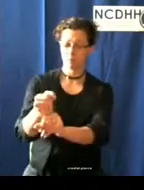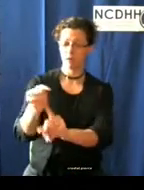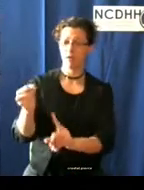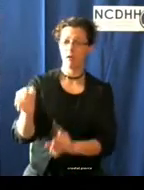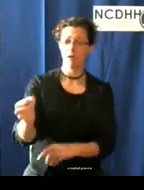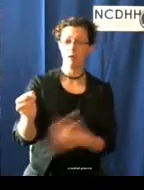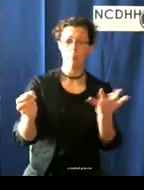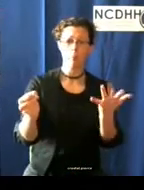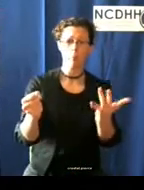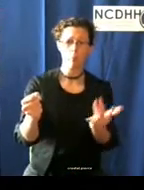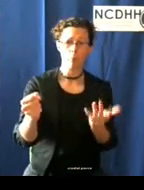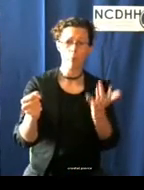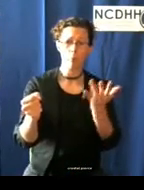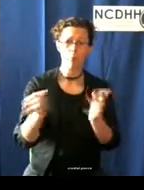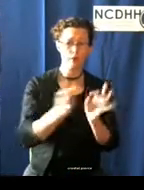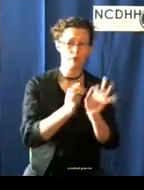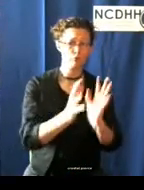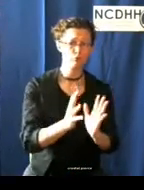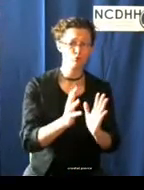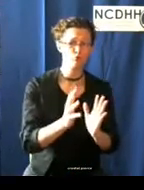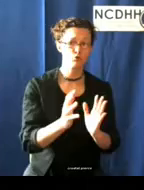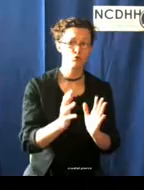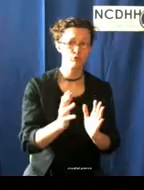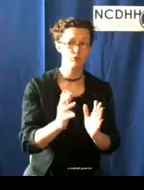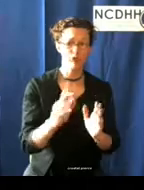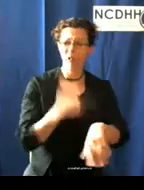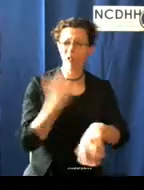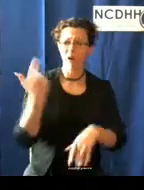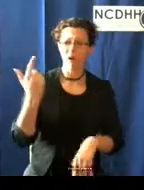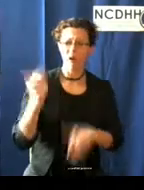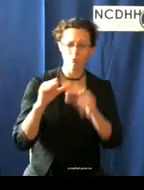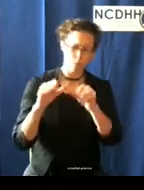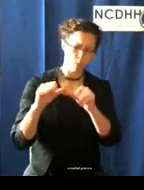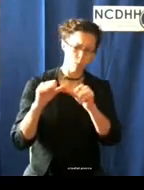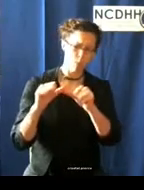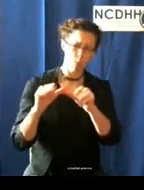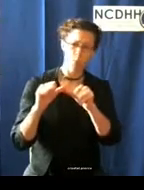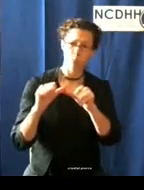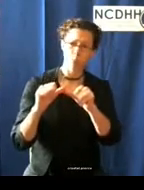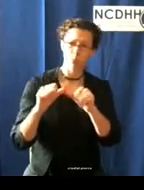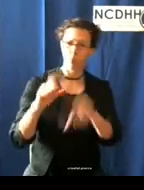A LICENSED INTERPRETER IS BEING REQUIRED TO BE PROVIDED AS SOON AS POSSIBLE